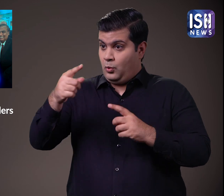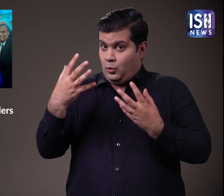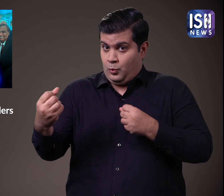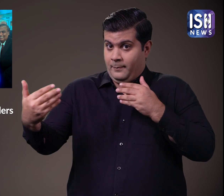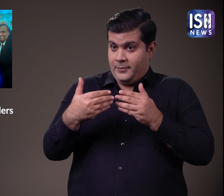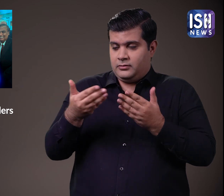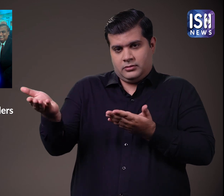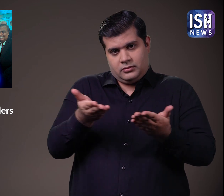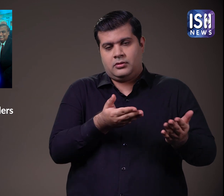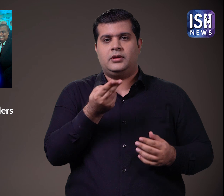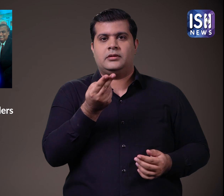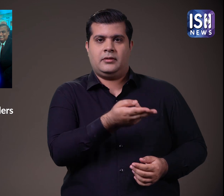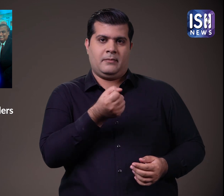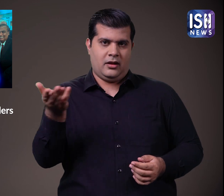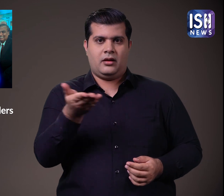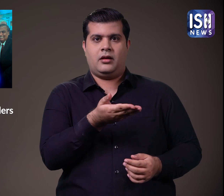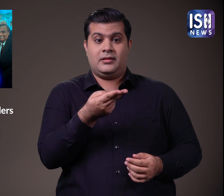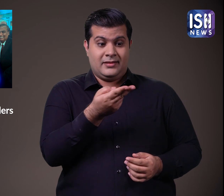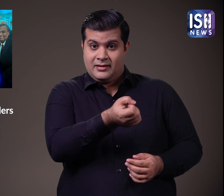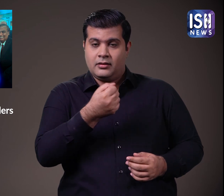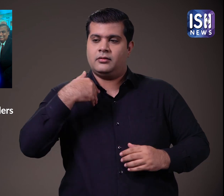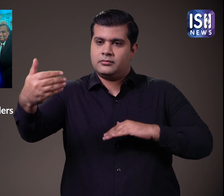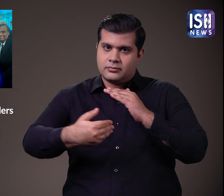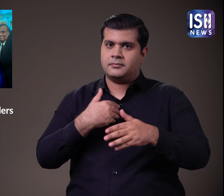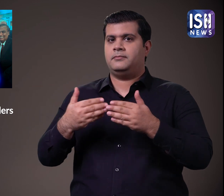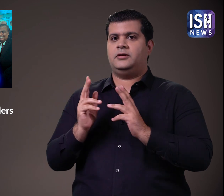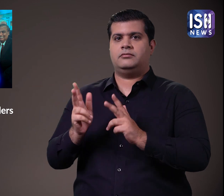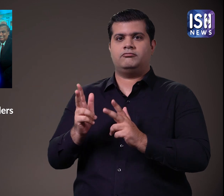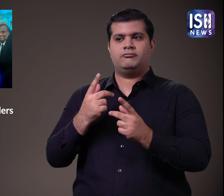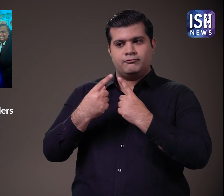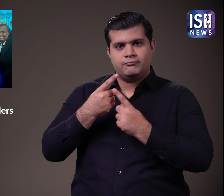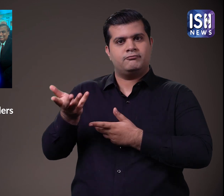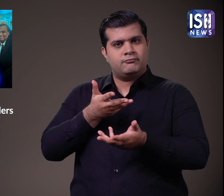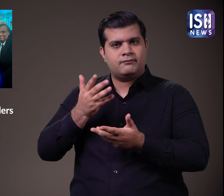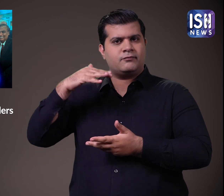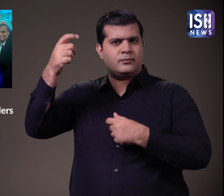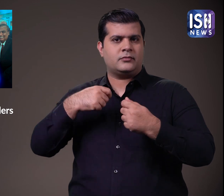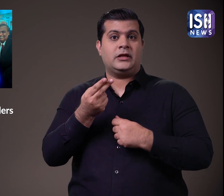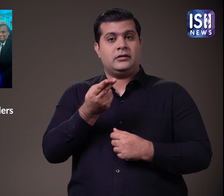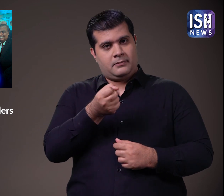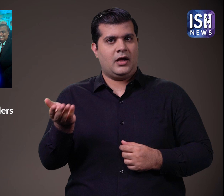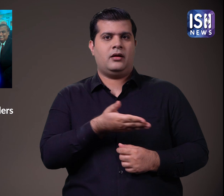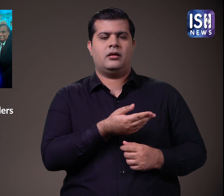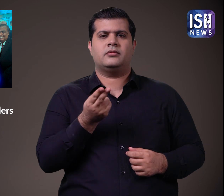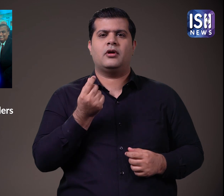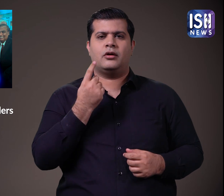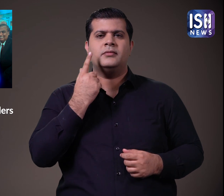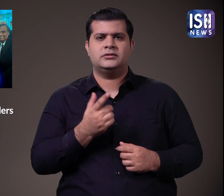People were welcome to meet Trump, but they had to buy ticket for it and then could meet and talk to him. What was the cost?